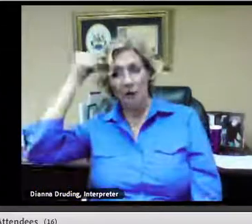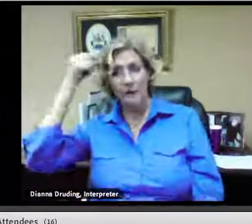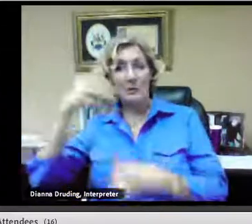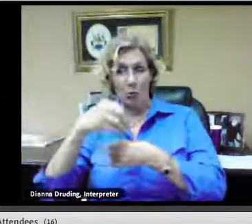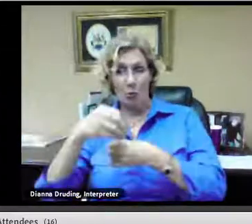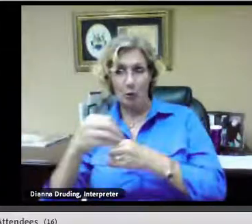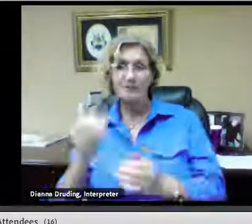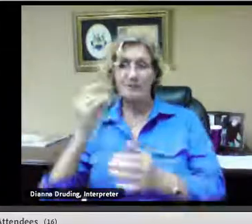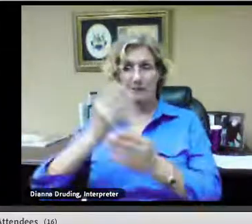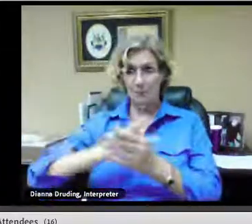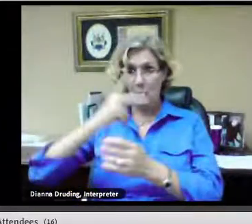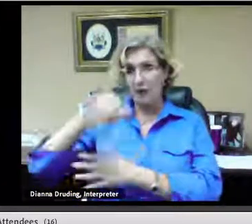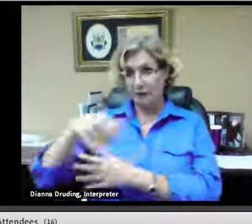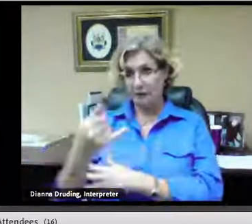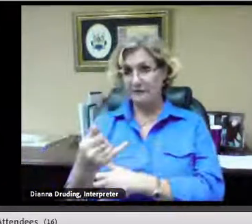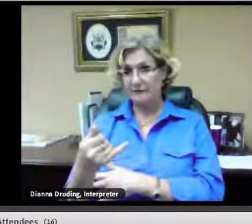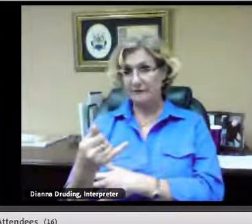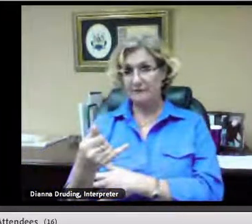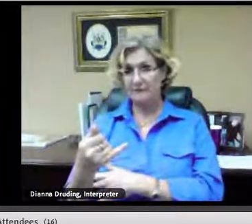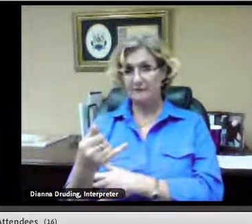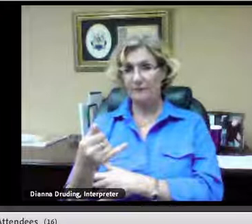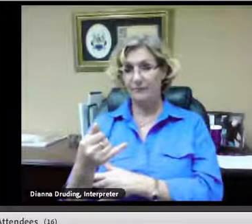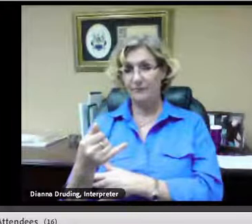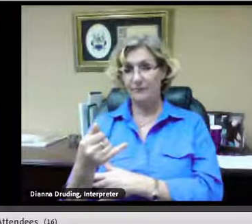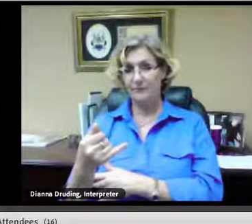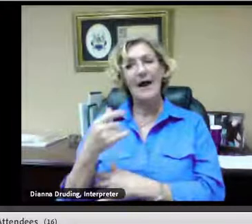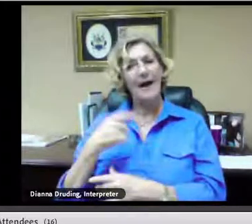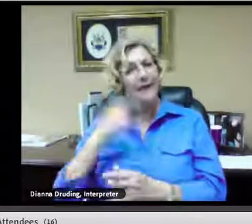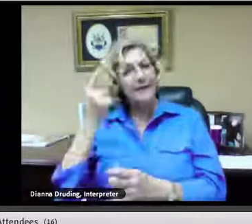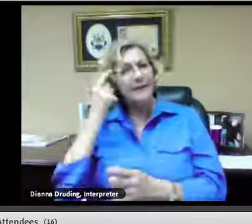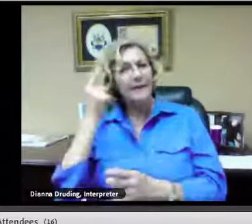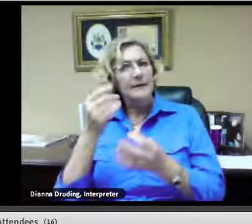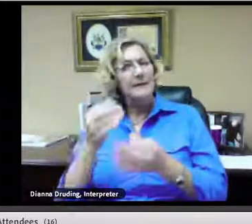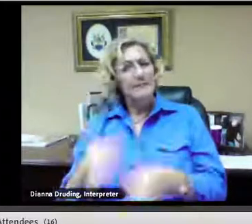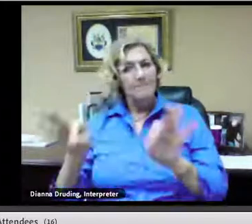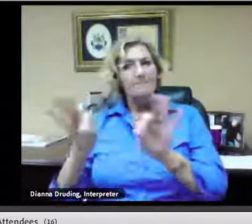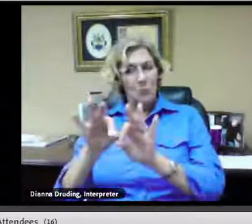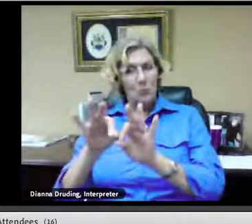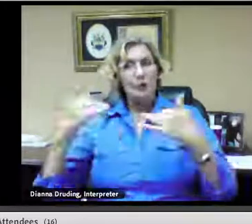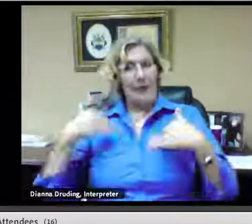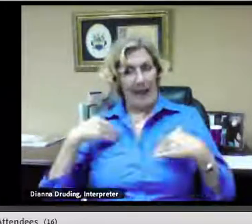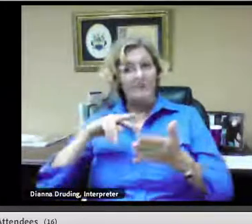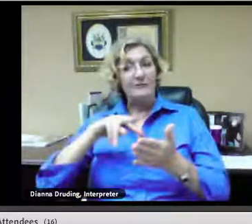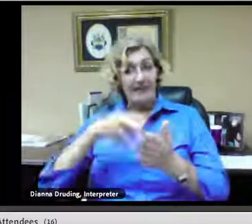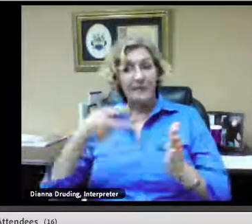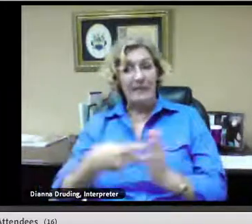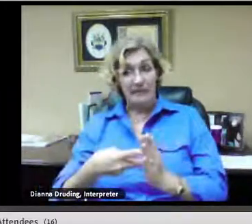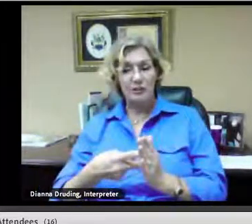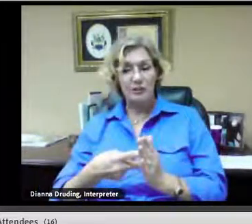I think that it's important to, you know, have a definition or be aware of a definition of disability